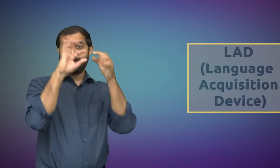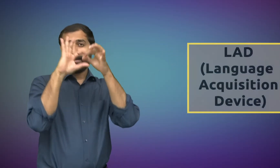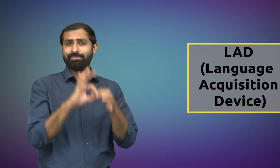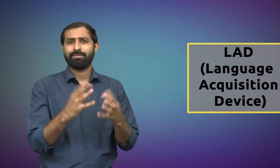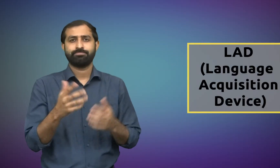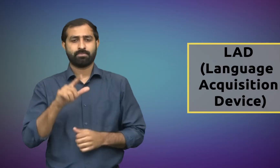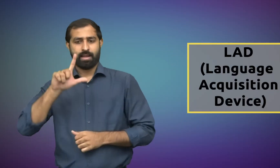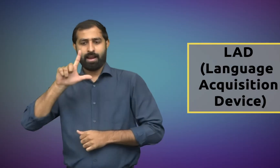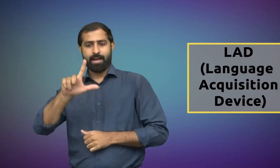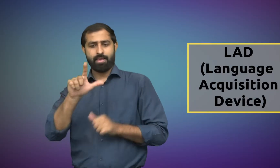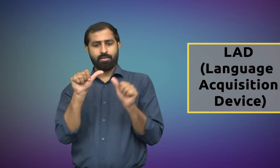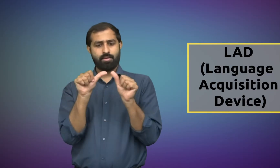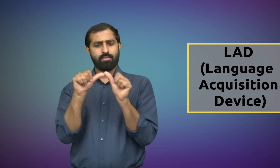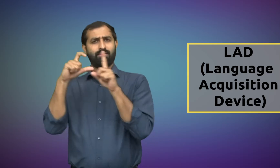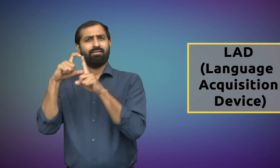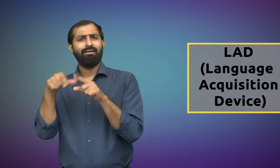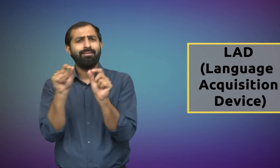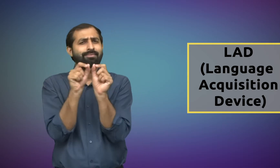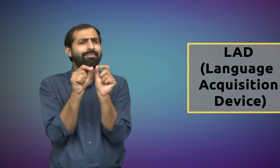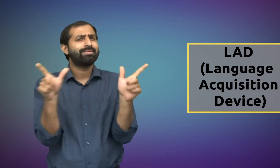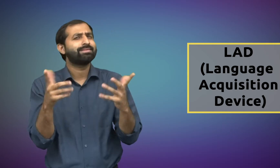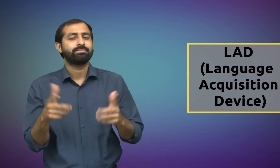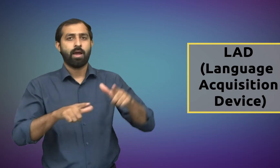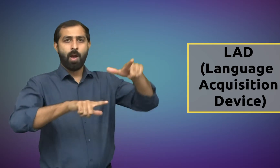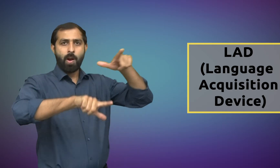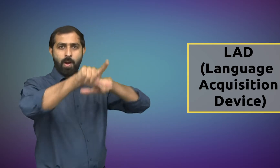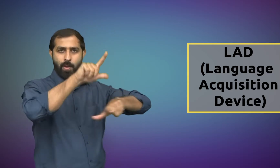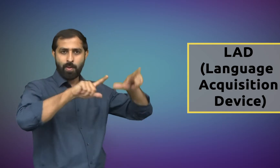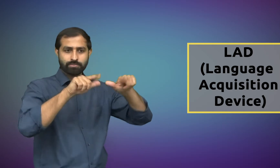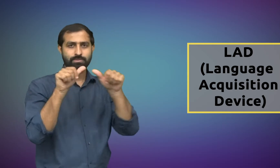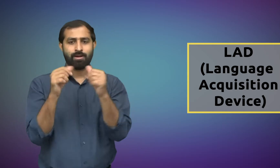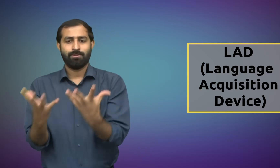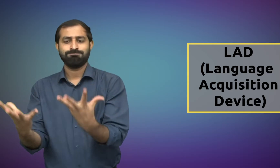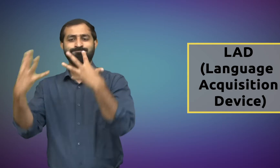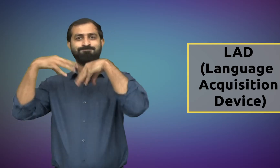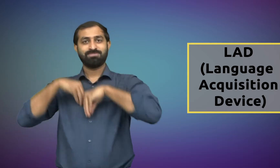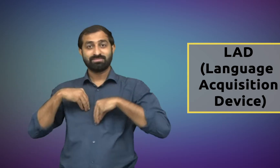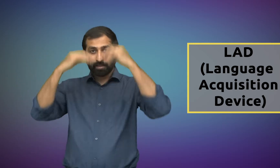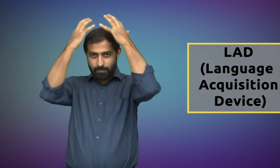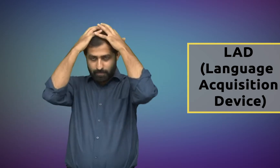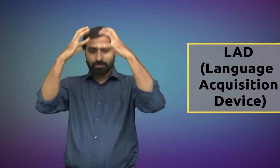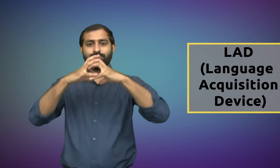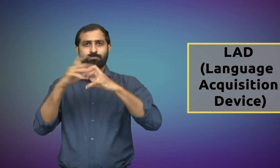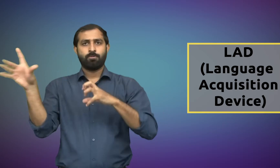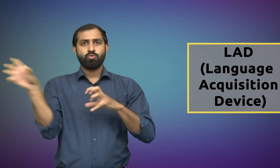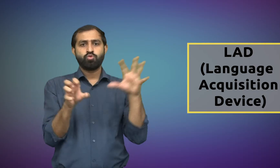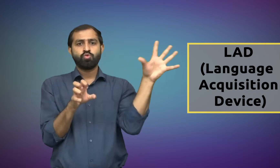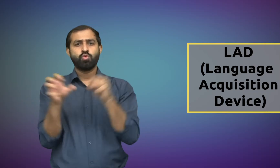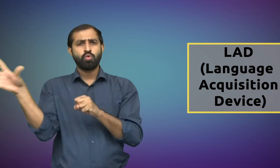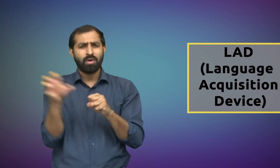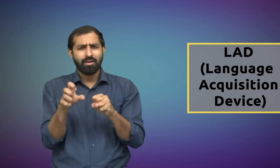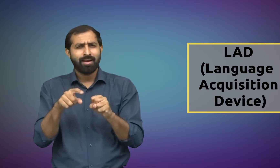1. LAD ( Language Acquisition Device )